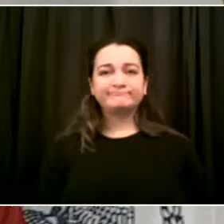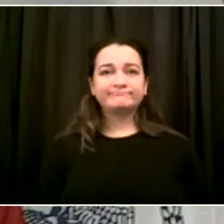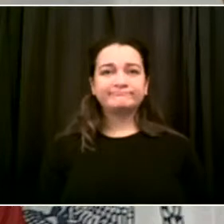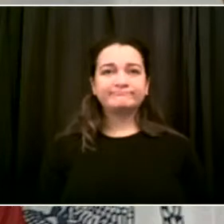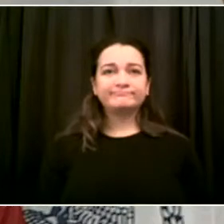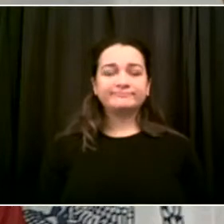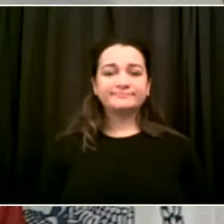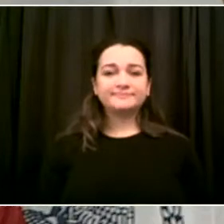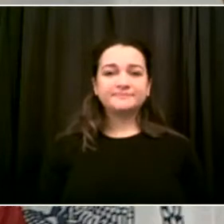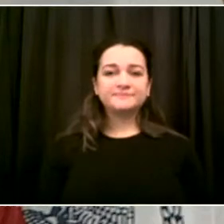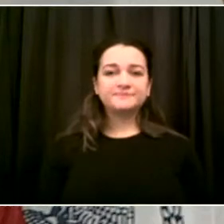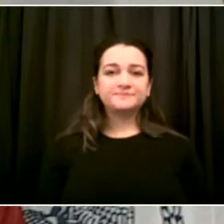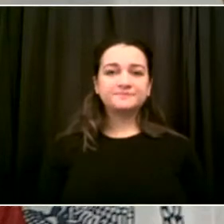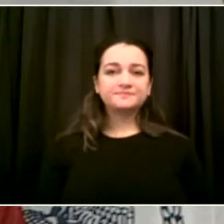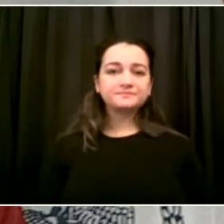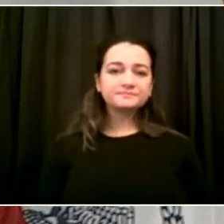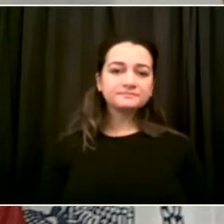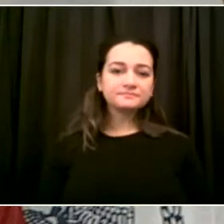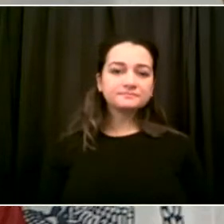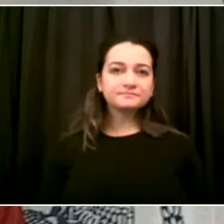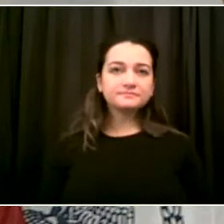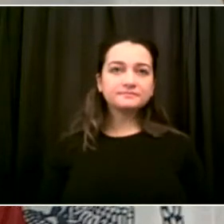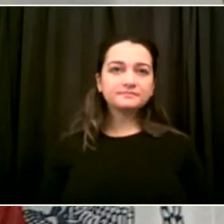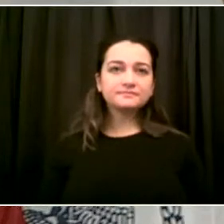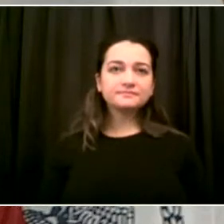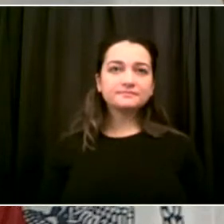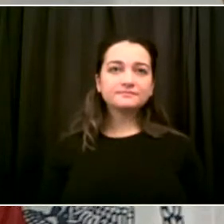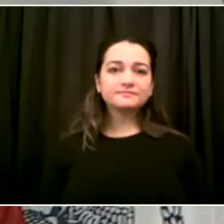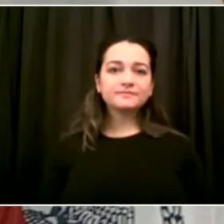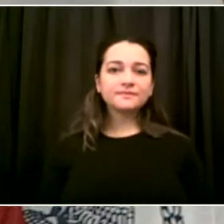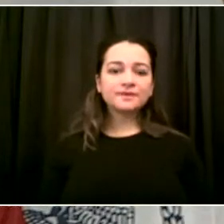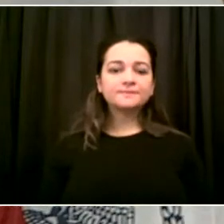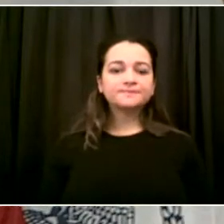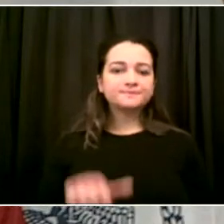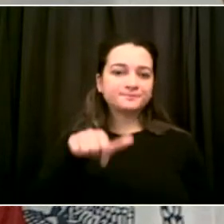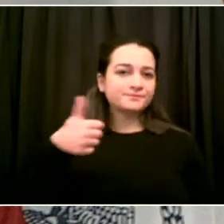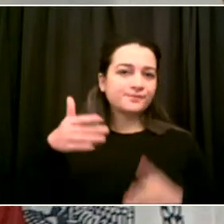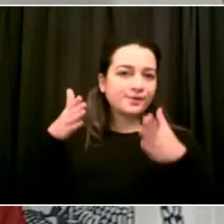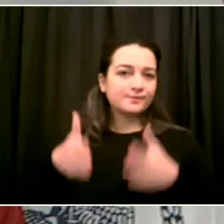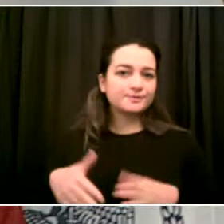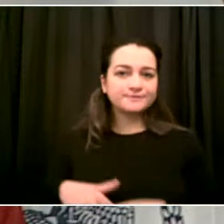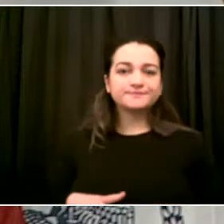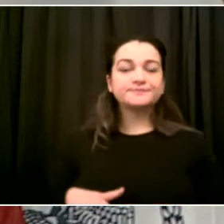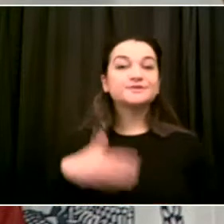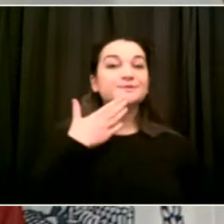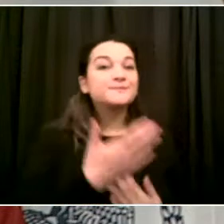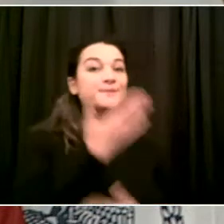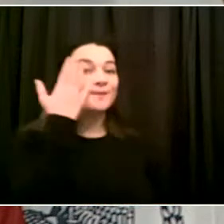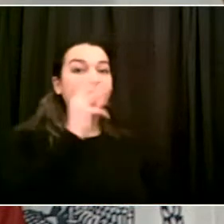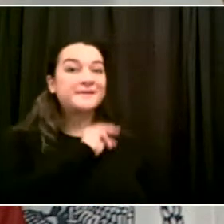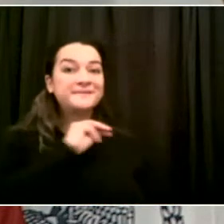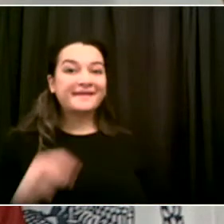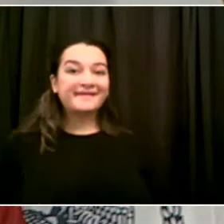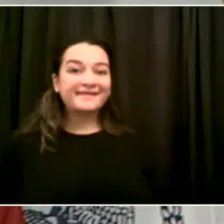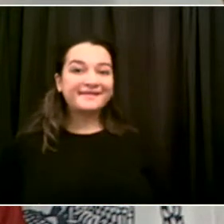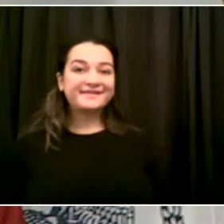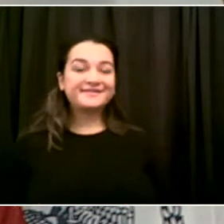NNWSEDDAY. Reporter: GOOD MORNING MR. MAYOR, CONGRATULATIONS